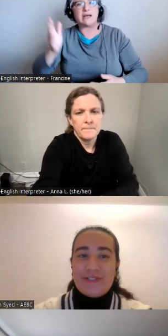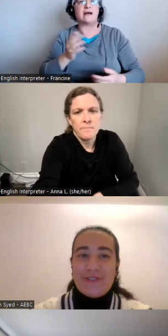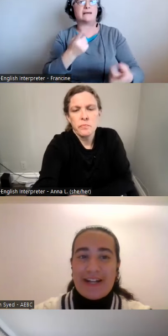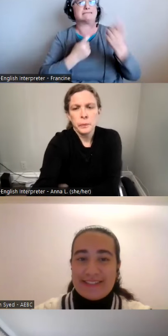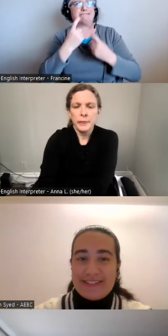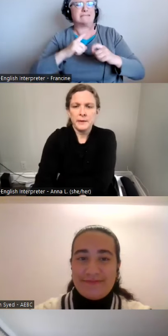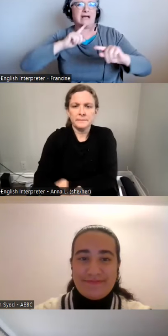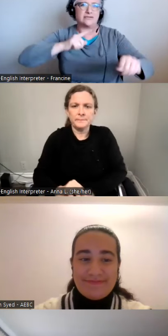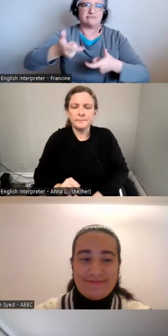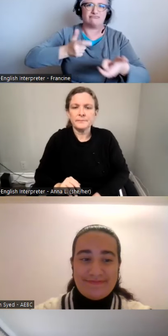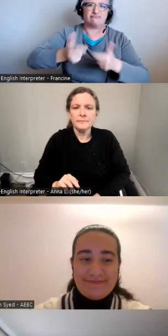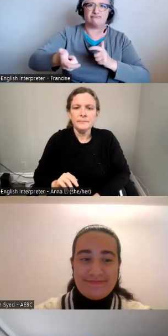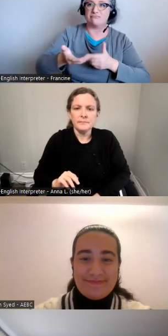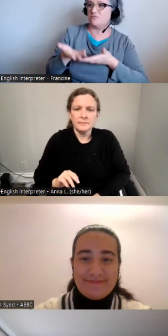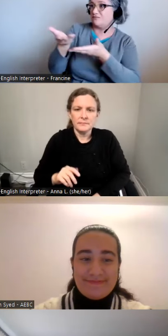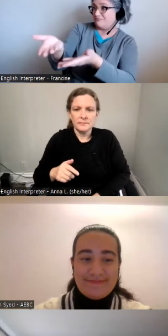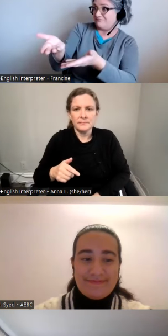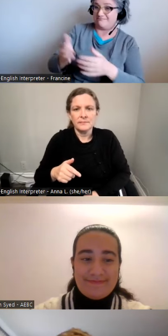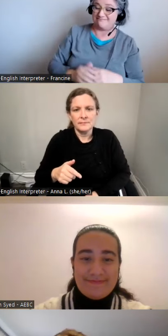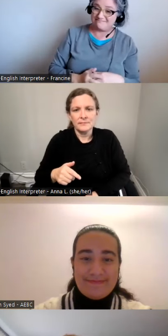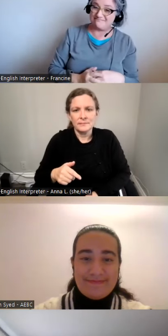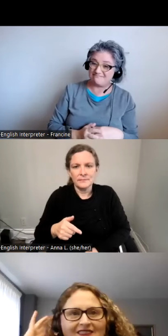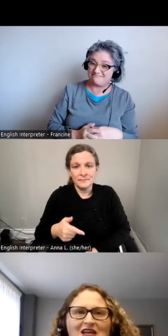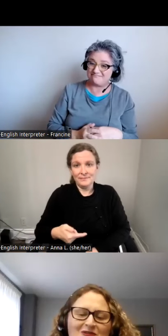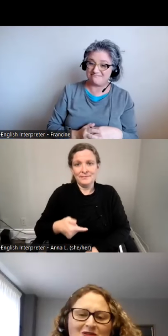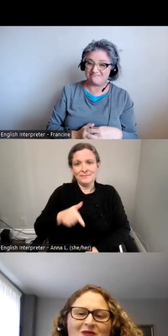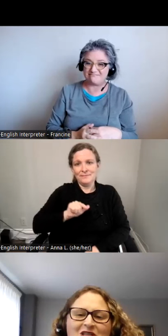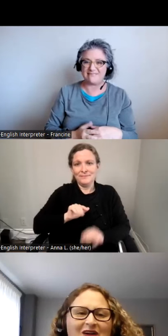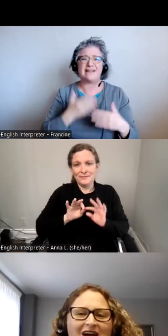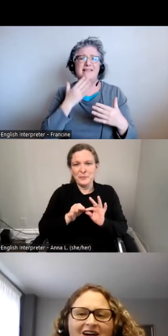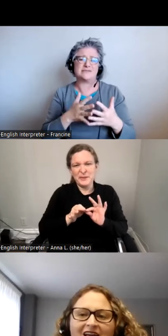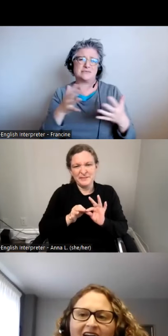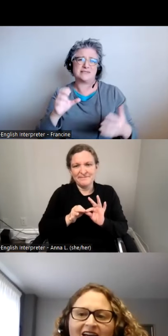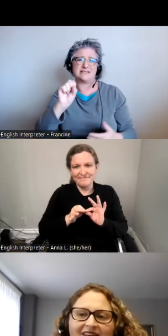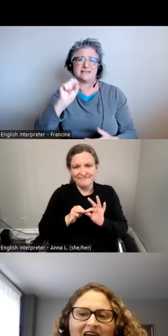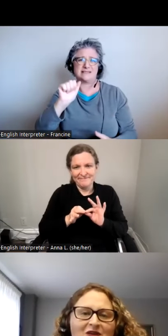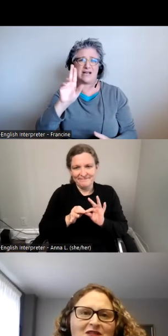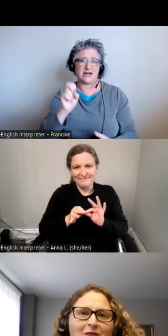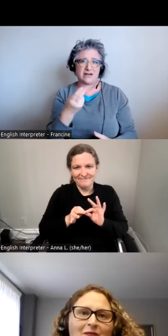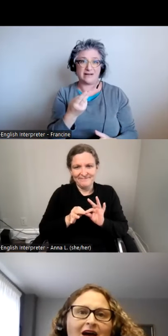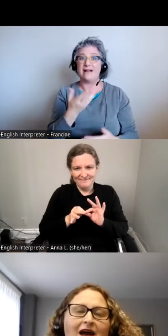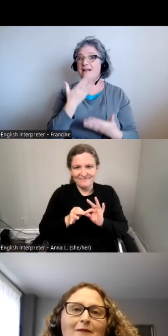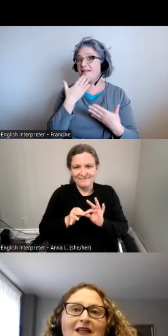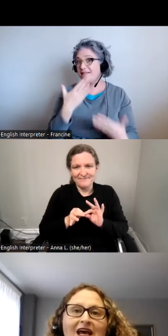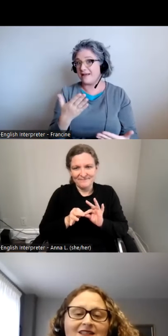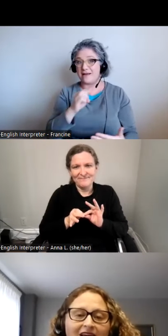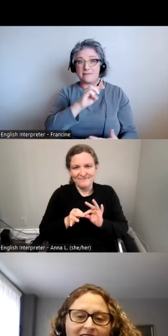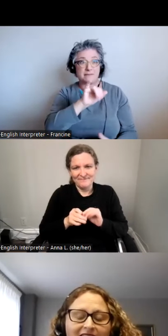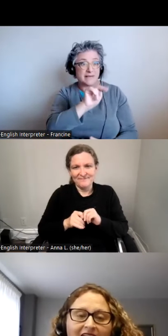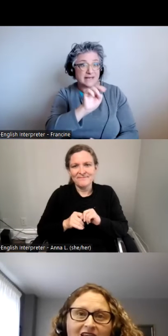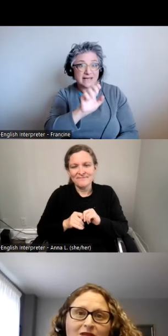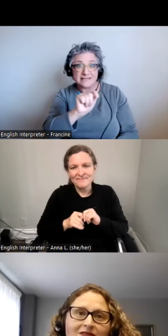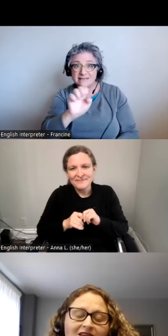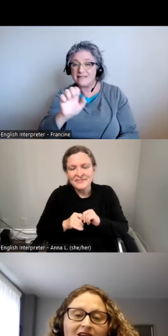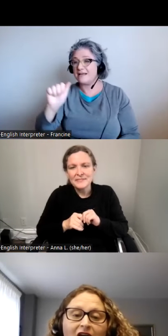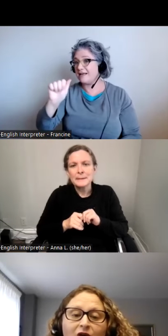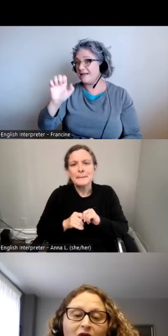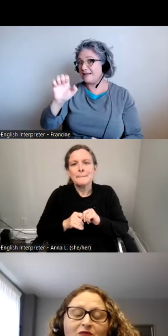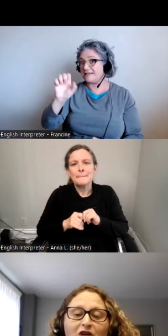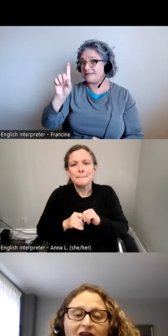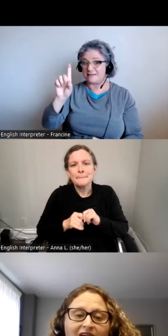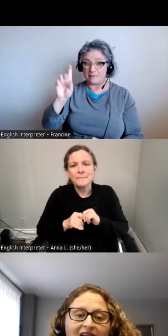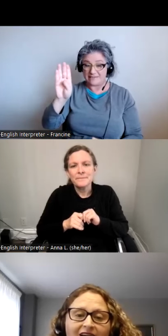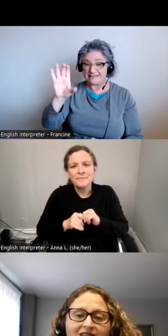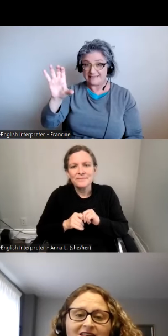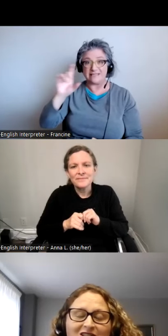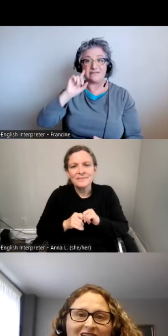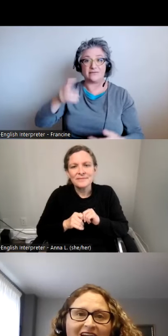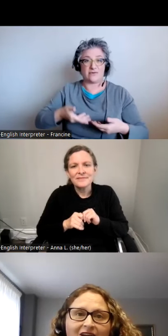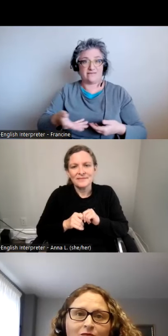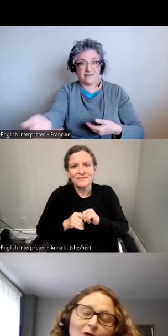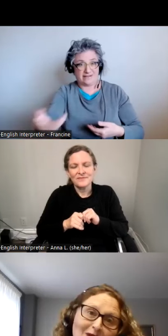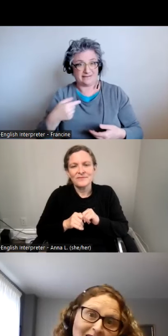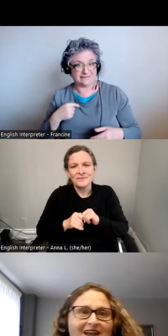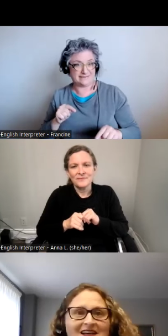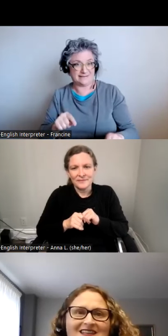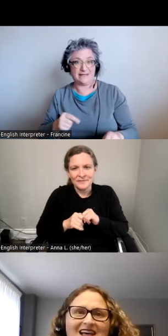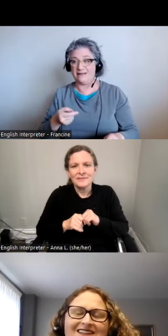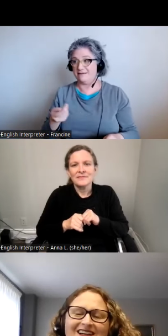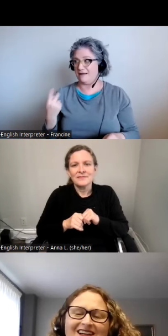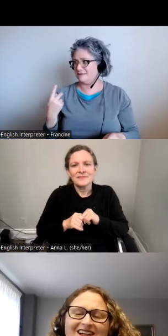Kids, we are so happy to Have allison with us, to present some information and answer our questions.